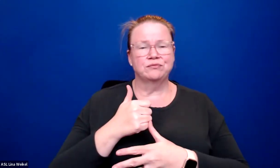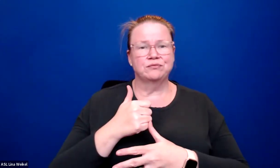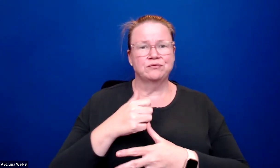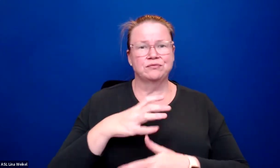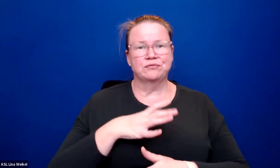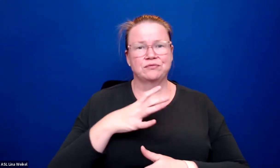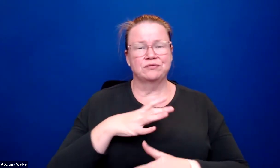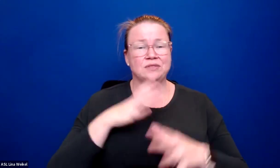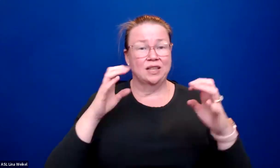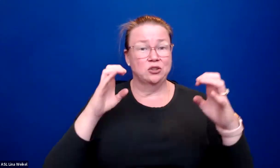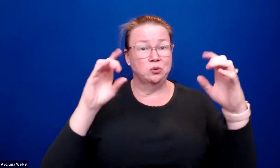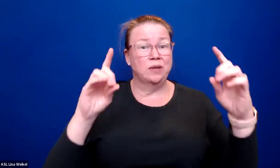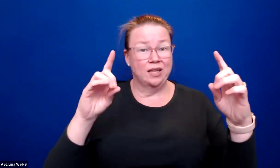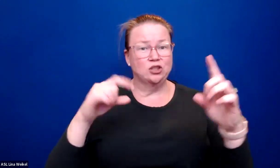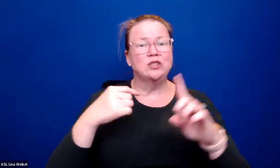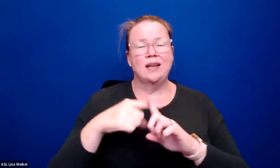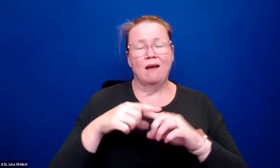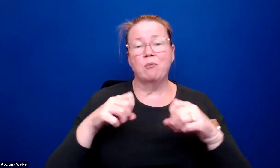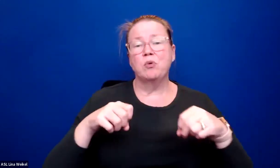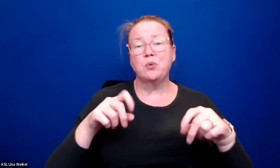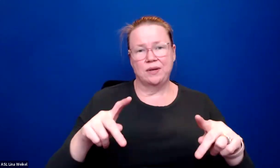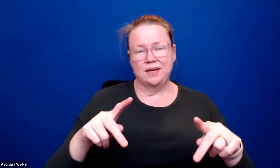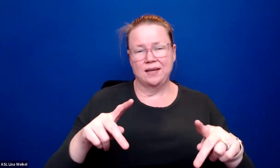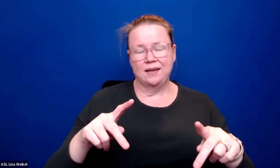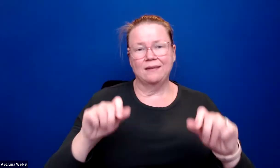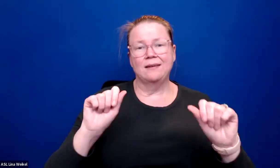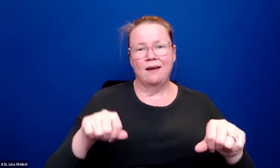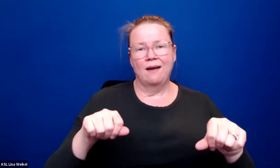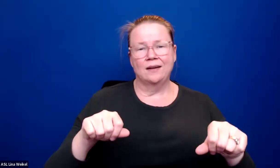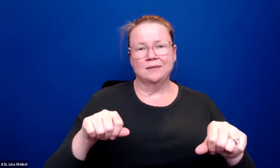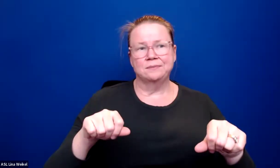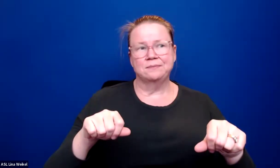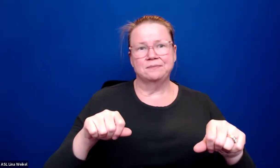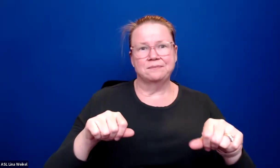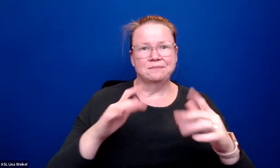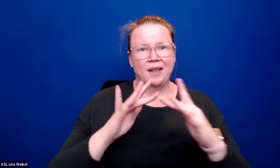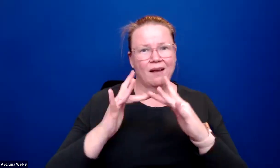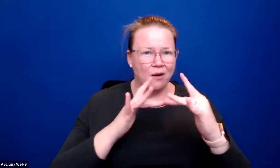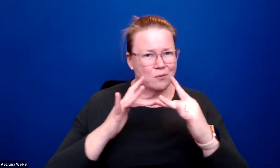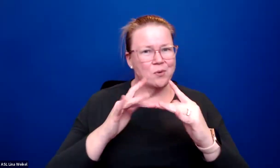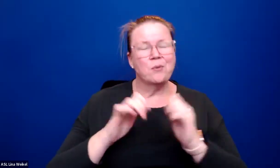Elissa w/ APRIL: education and opportunity to to network with with other youth